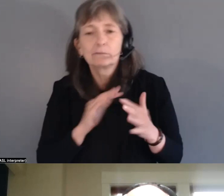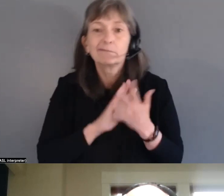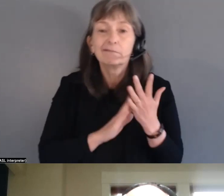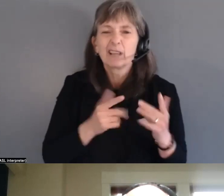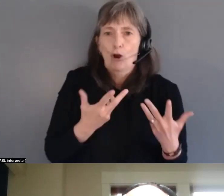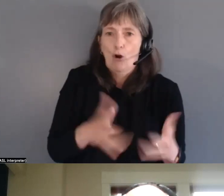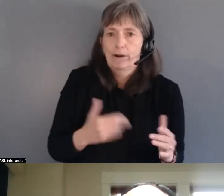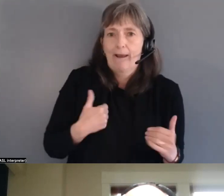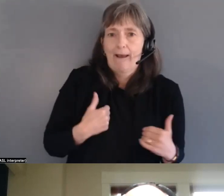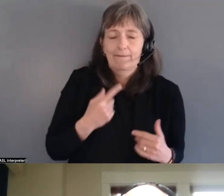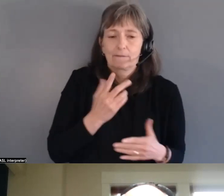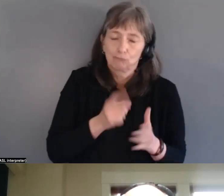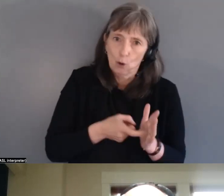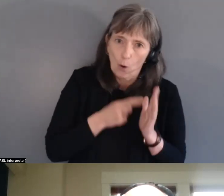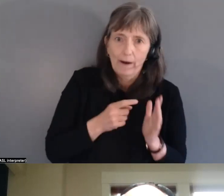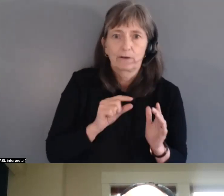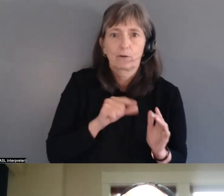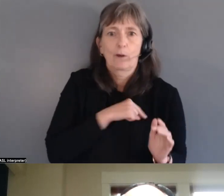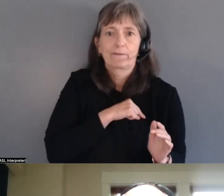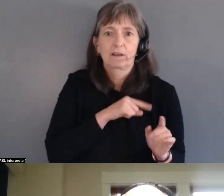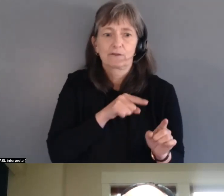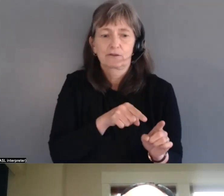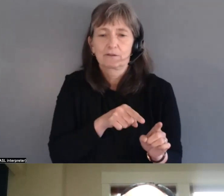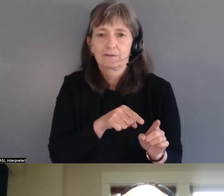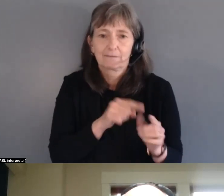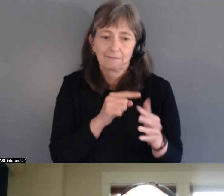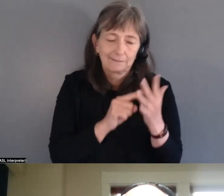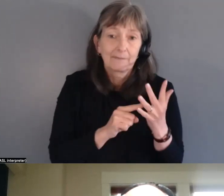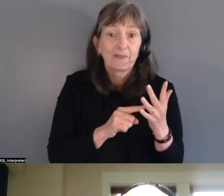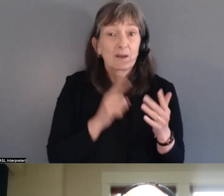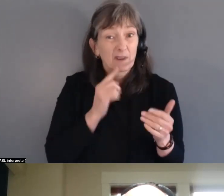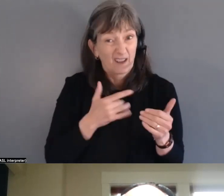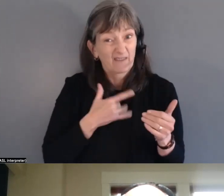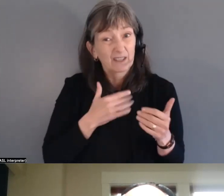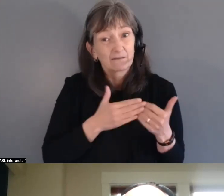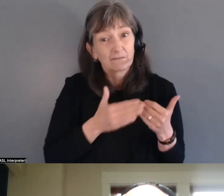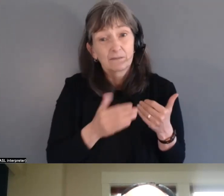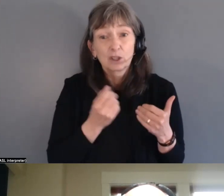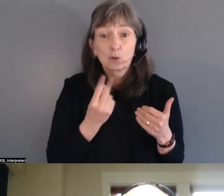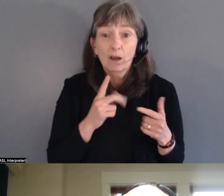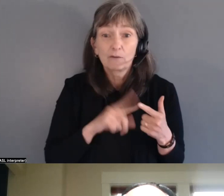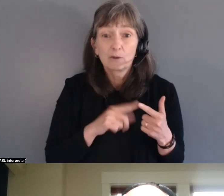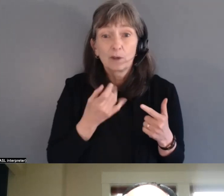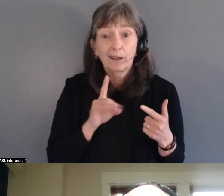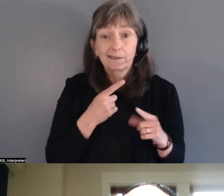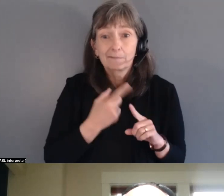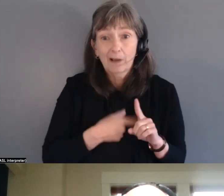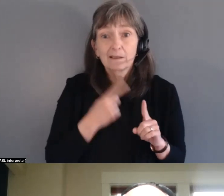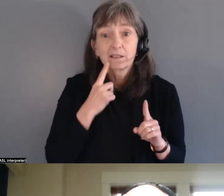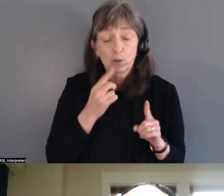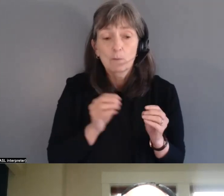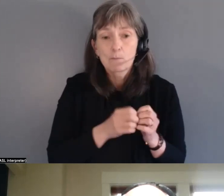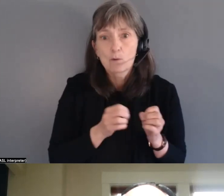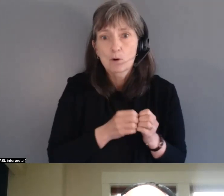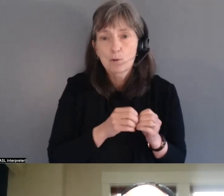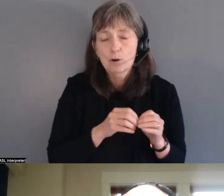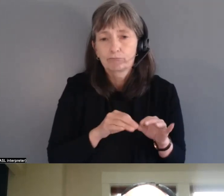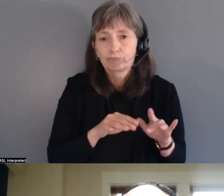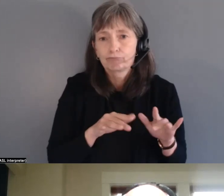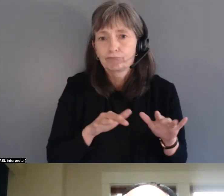over the next 12 to 18 months, which so I'm hoping we'll be able to have that live over that period